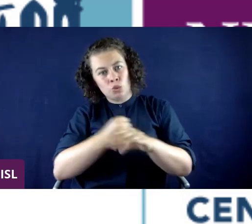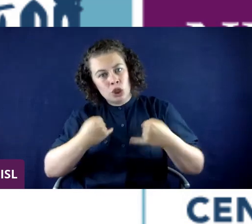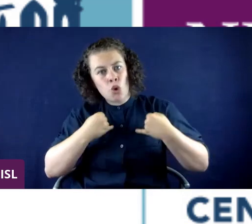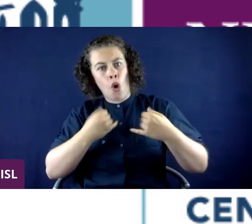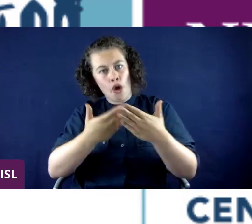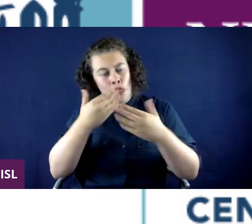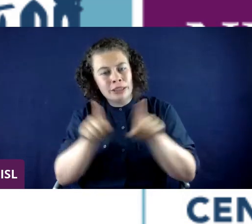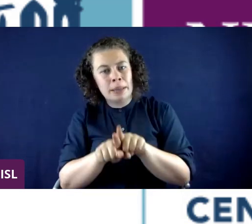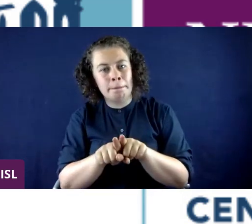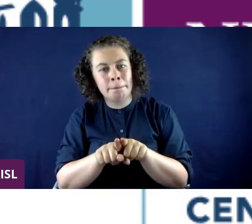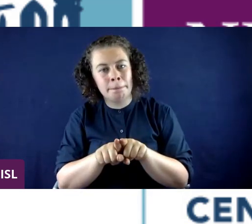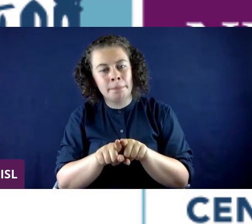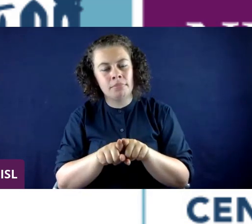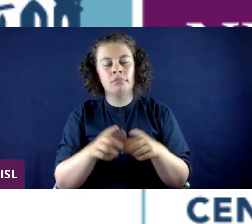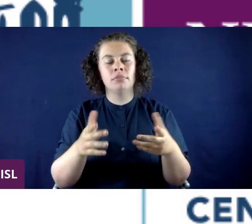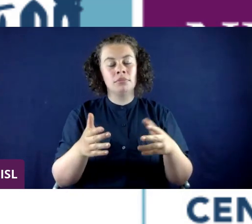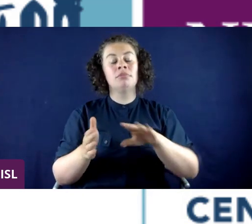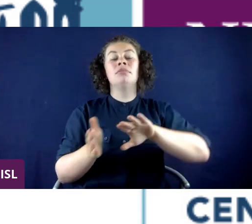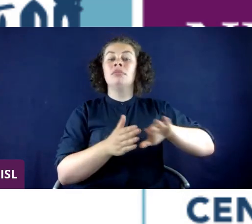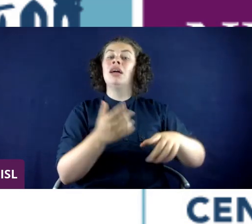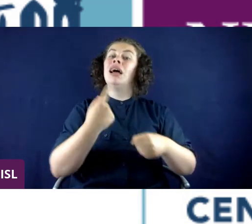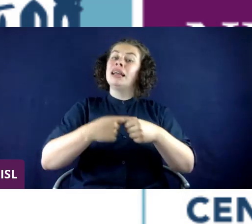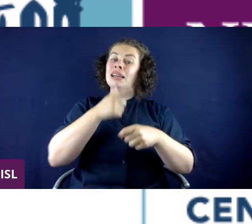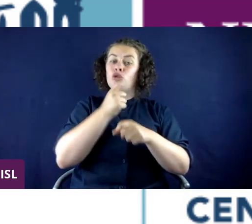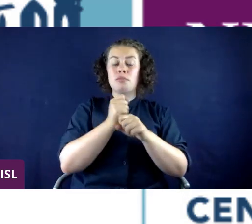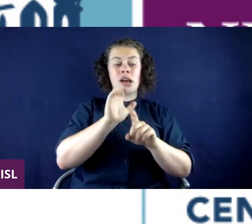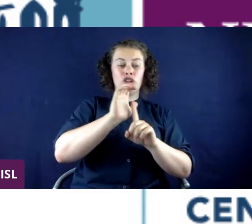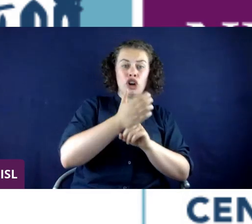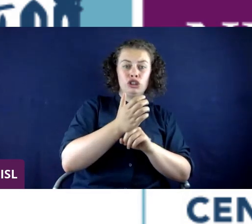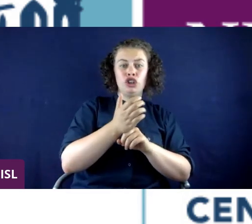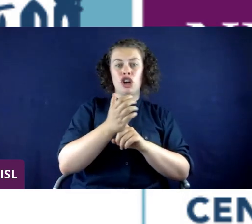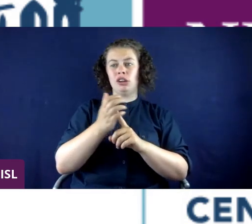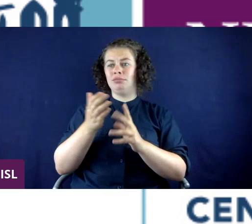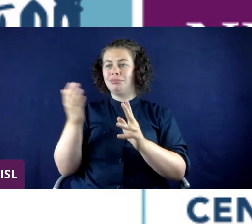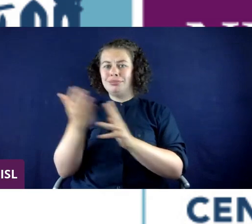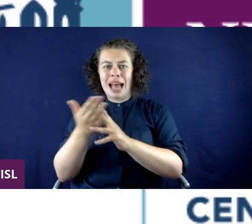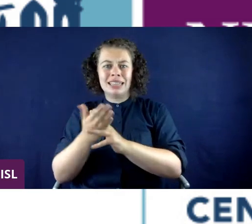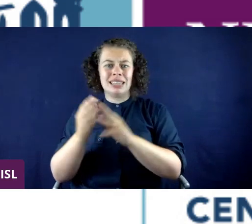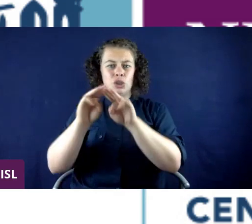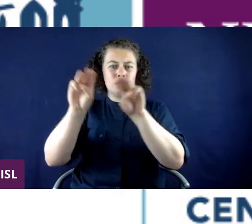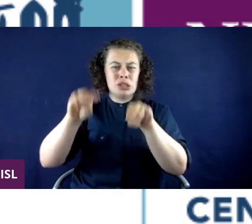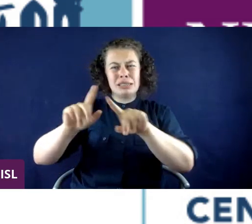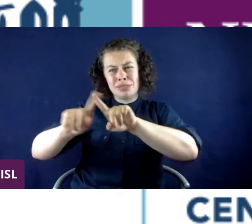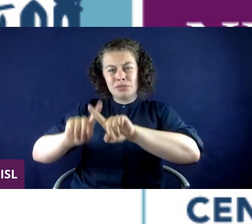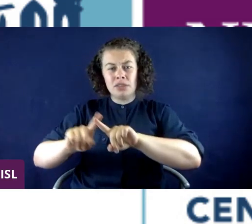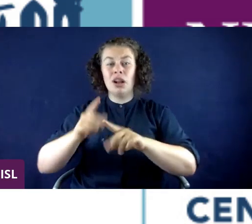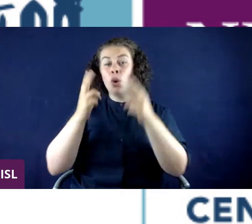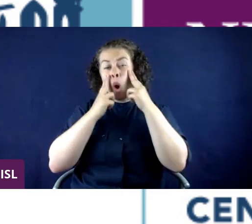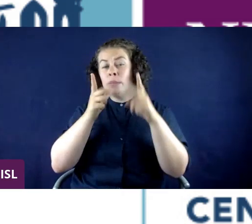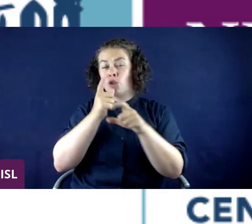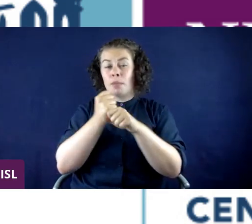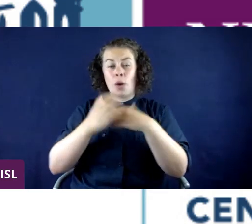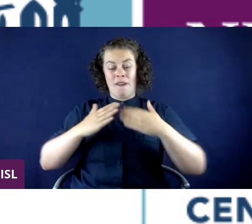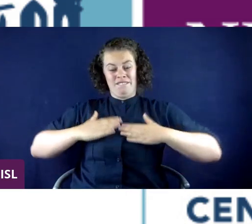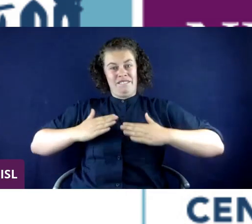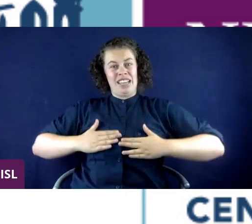something they can participate in? When we talk about access to culture and access to institutions, we quite rightly focus